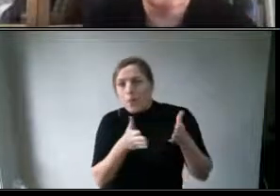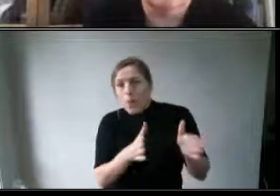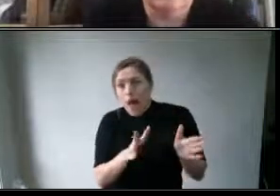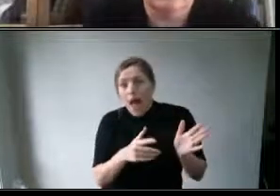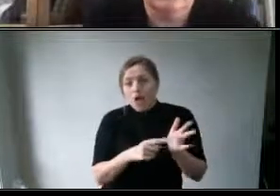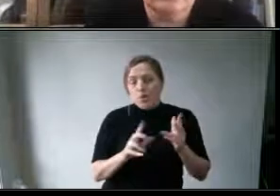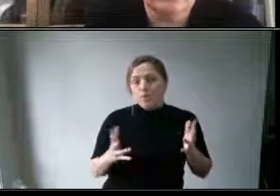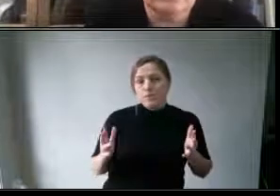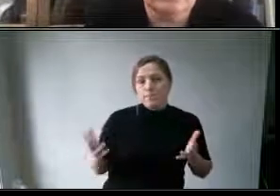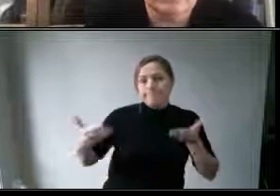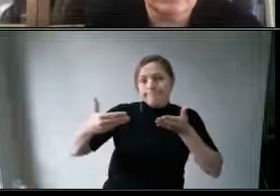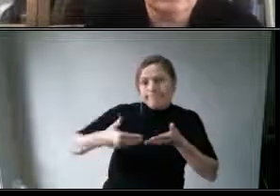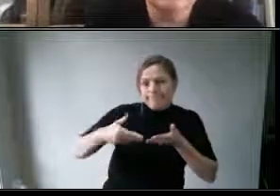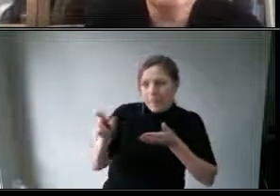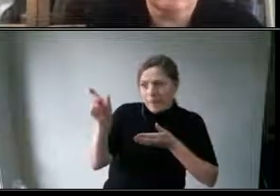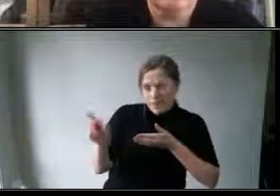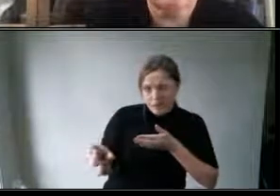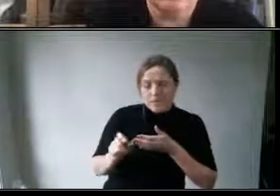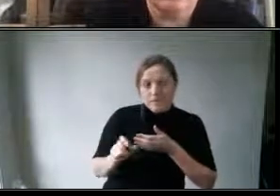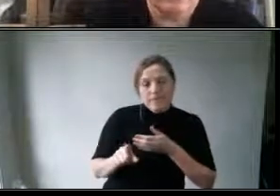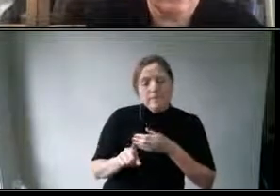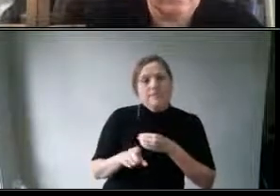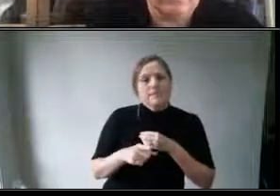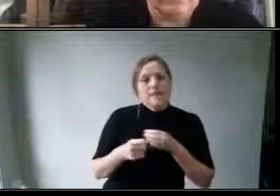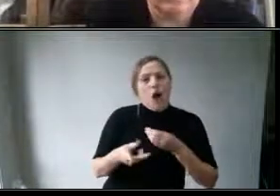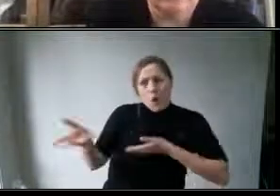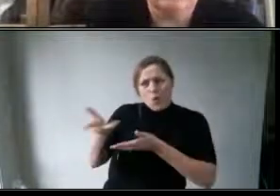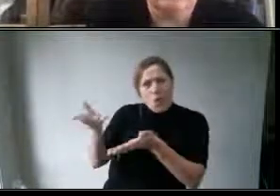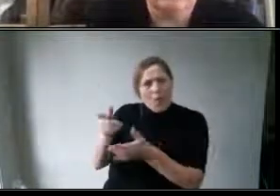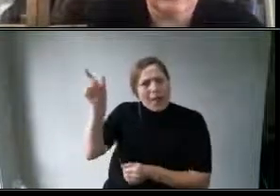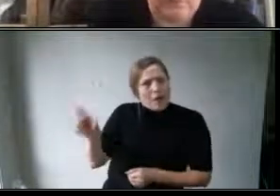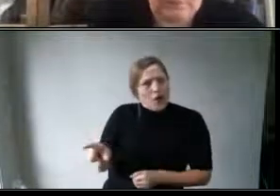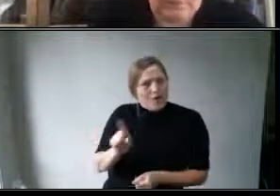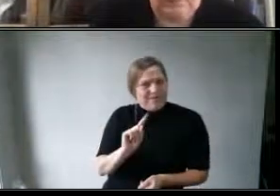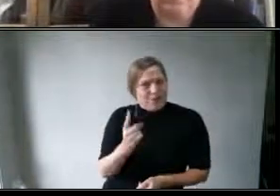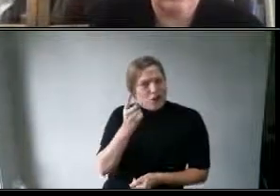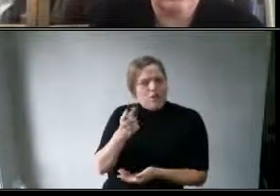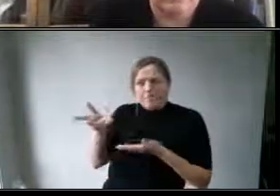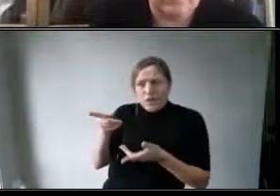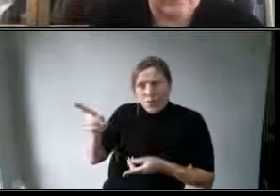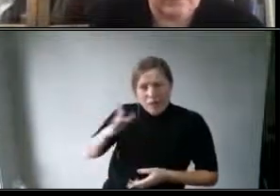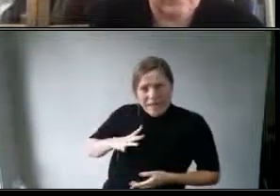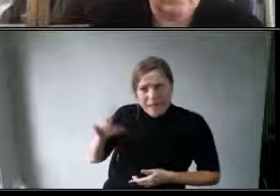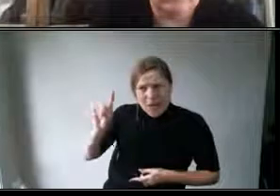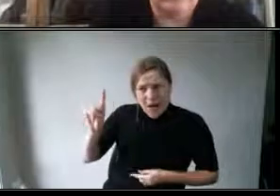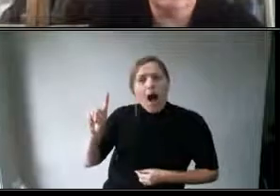um involved and i think probably um having a range of opportunities for the person to